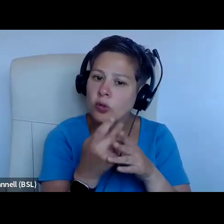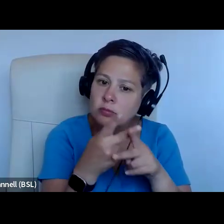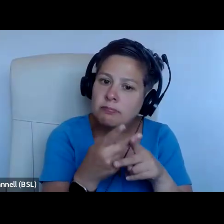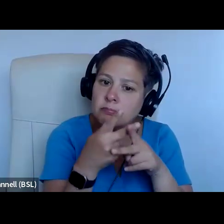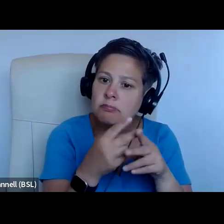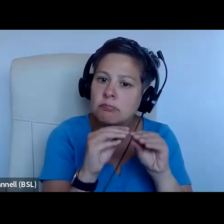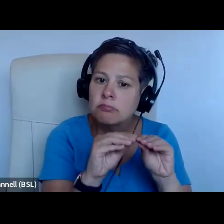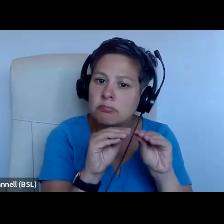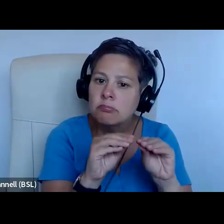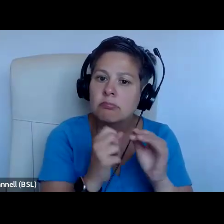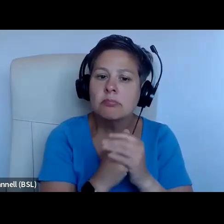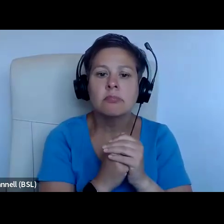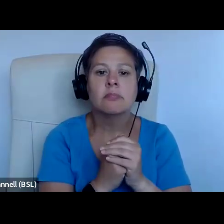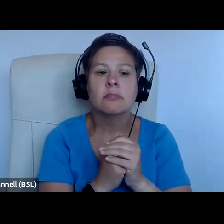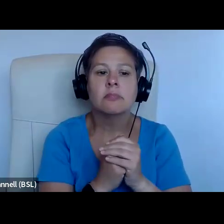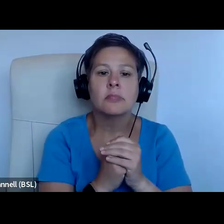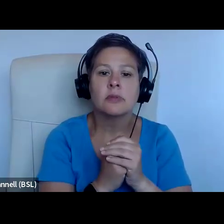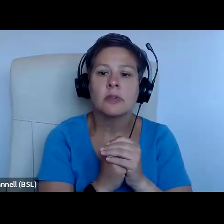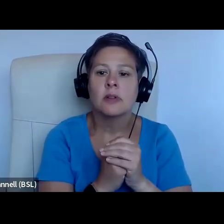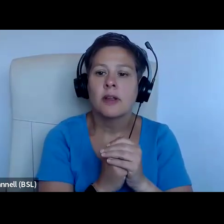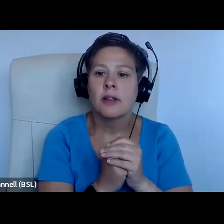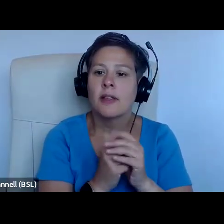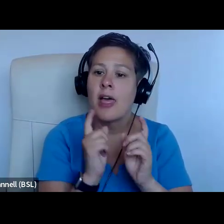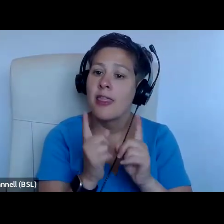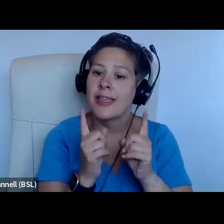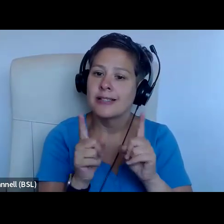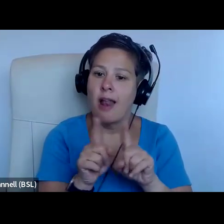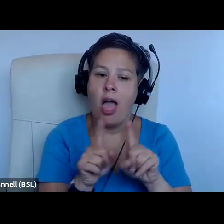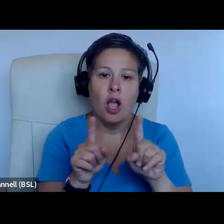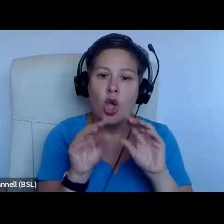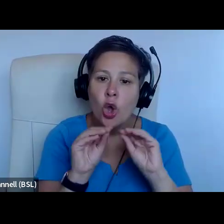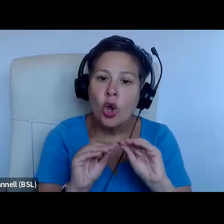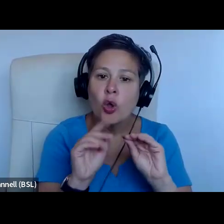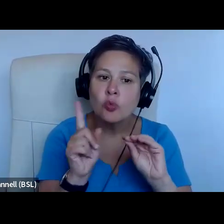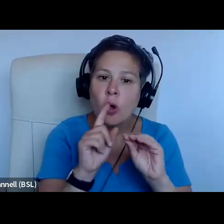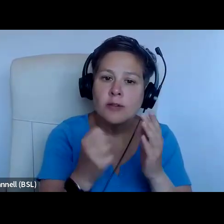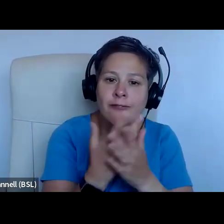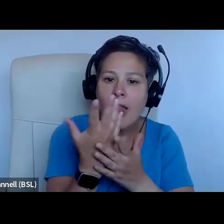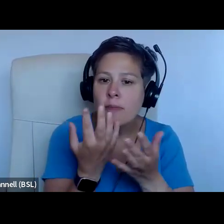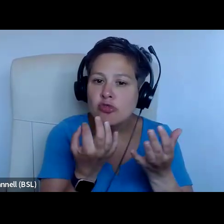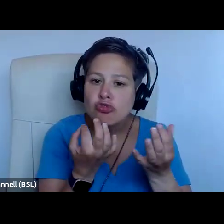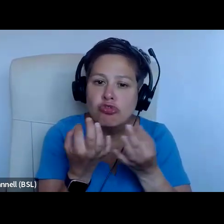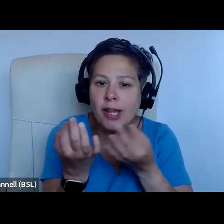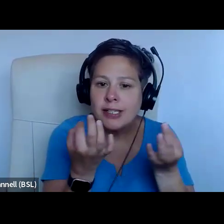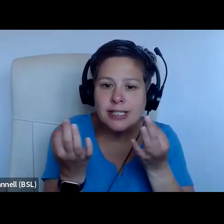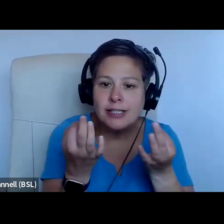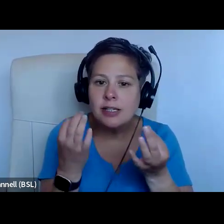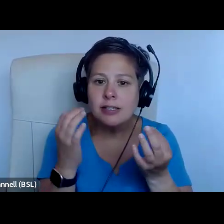work in ways that, that suit that individual. And between more people using the program and an increase in